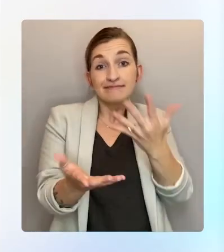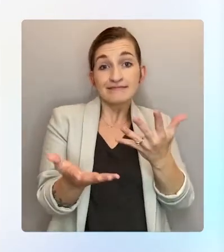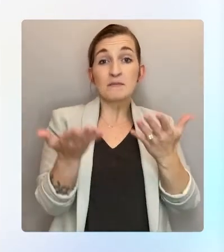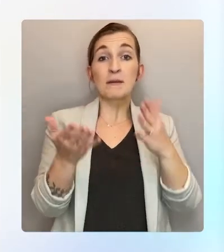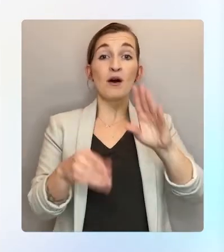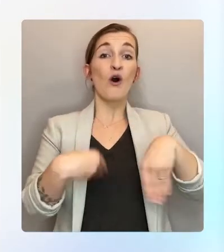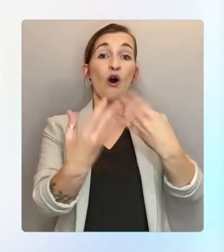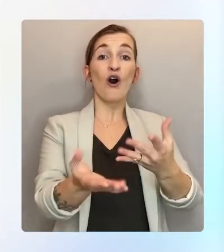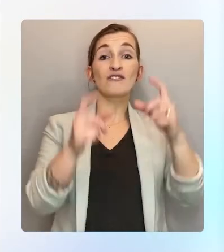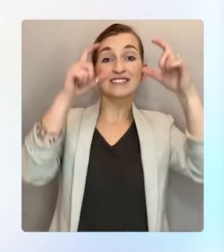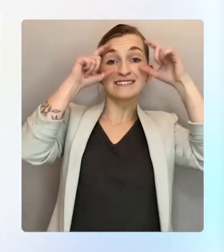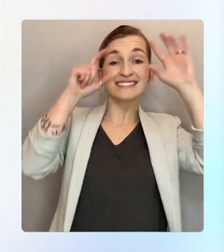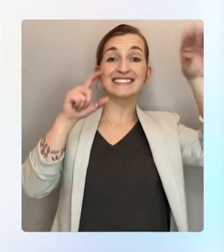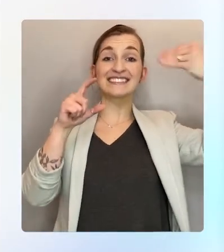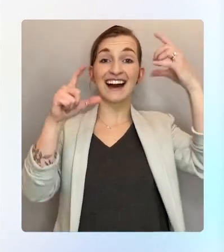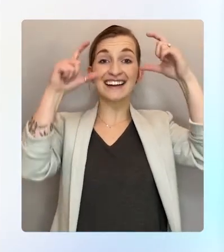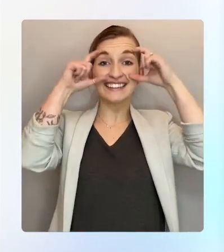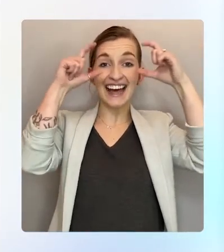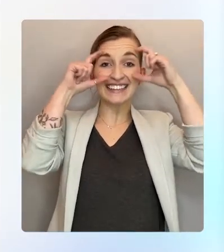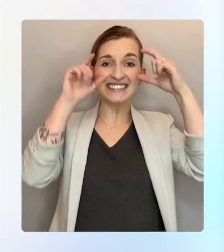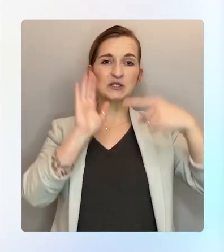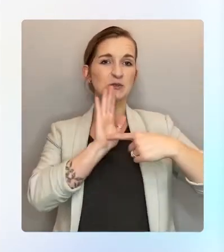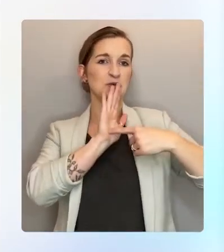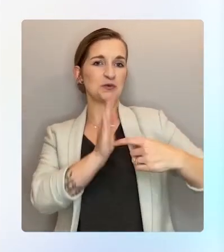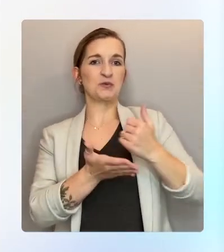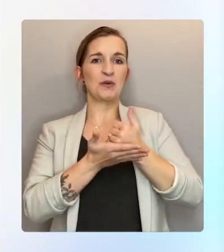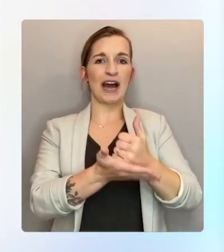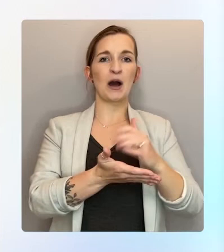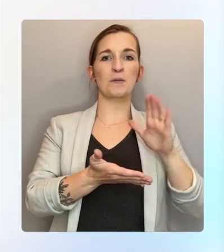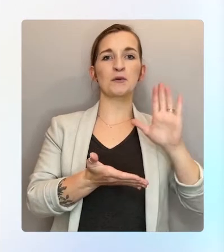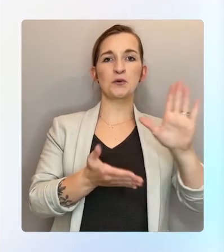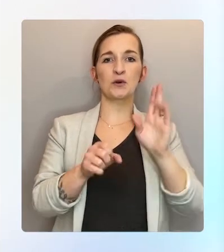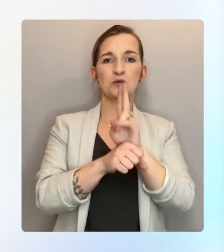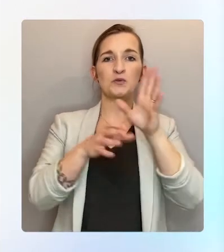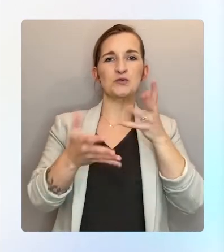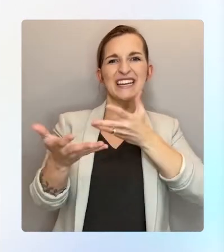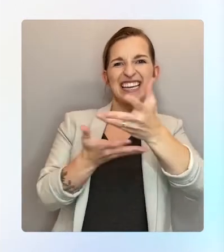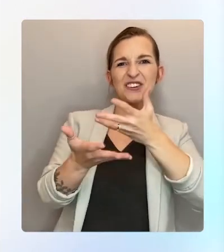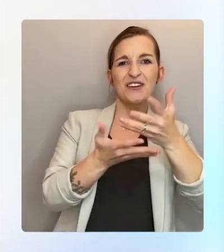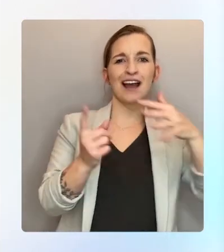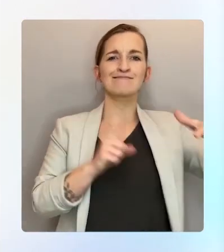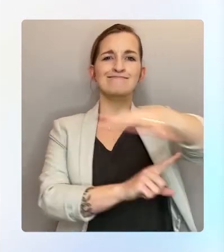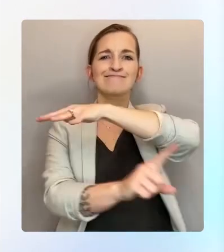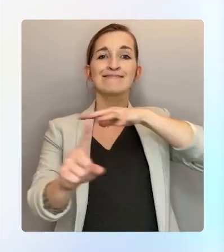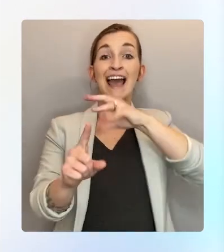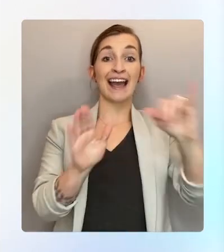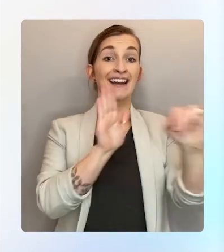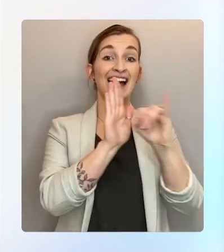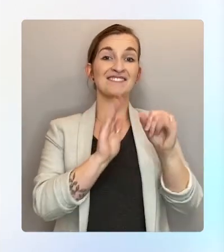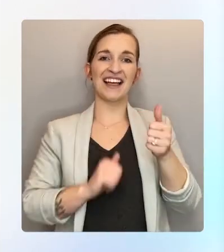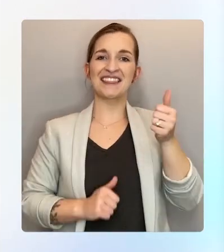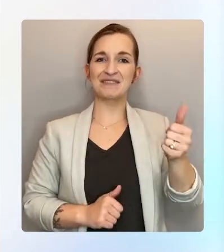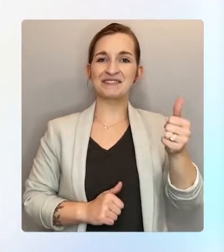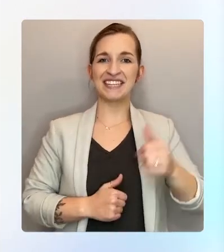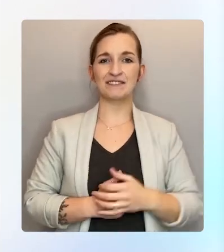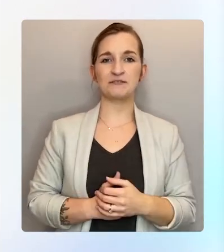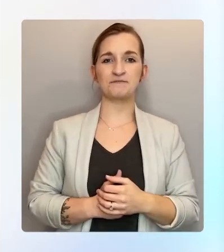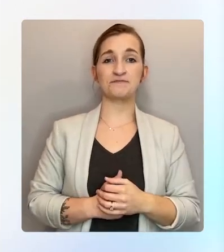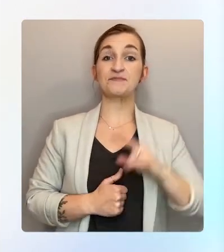with their environment and identify themselves. The second best practice is making sure your IAP offering